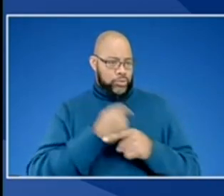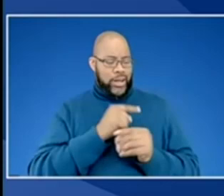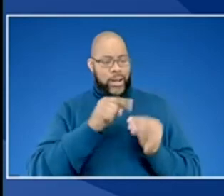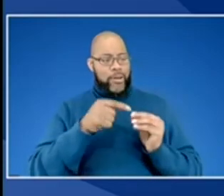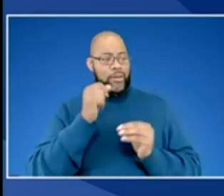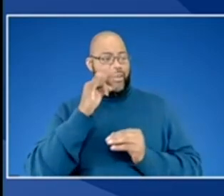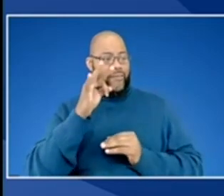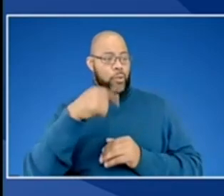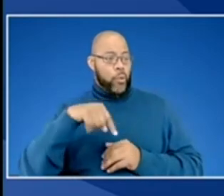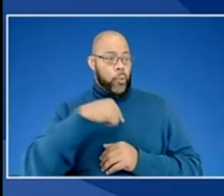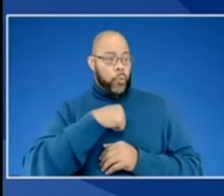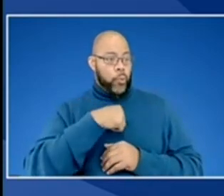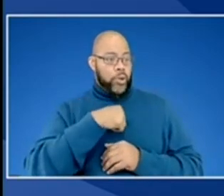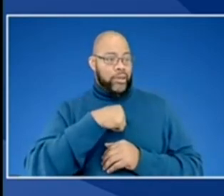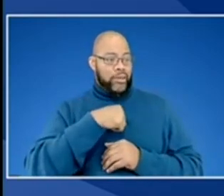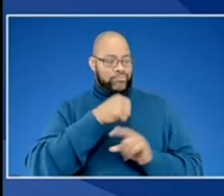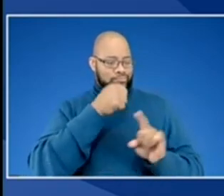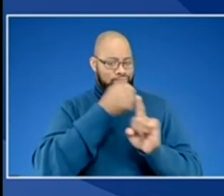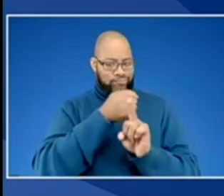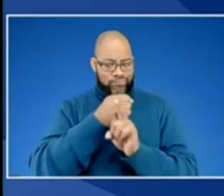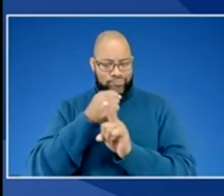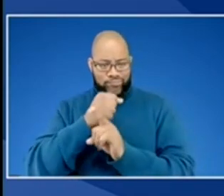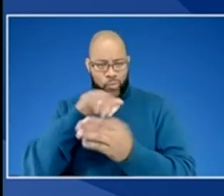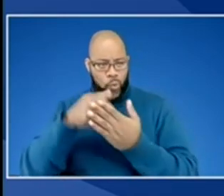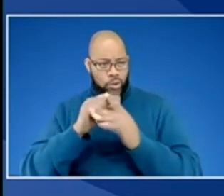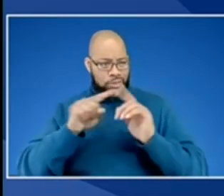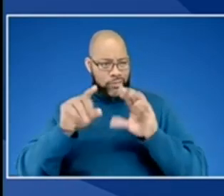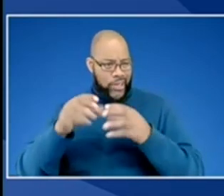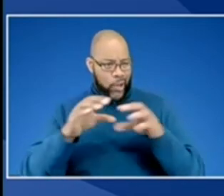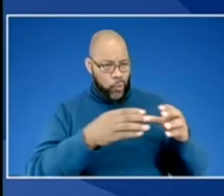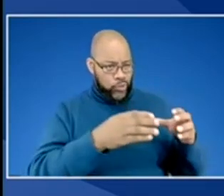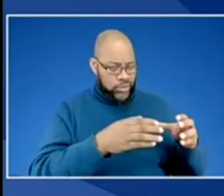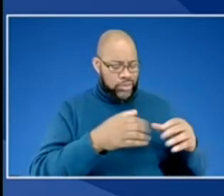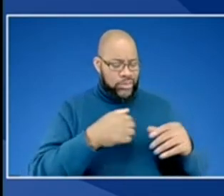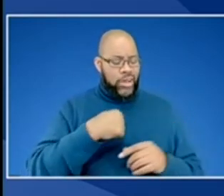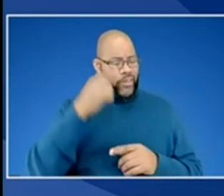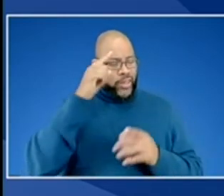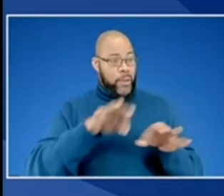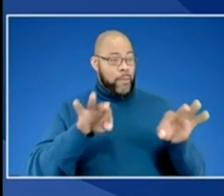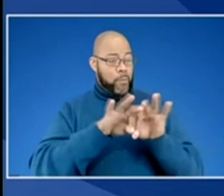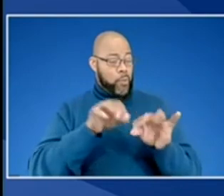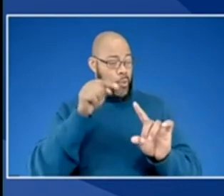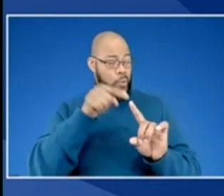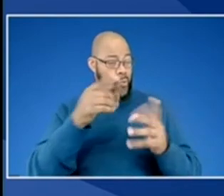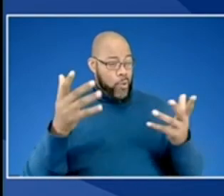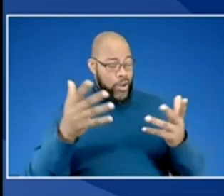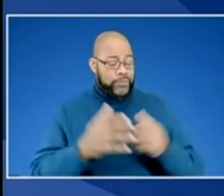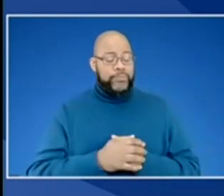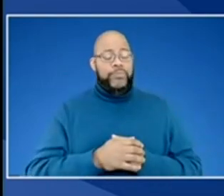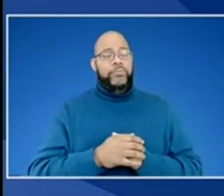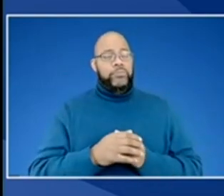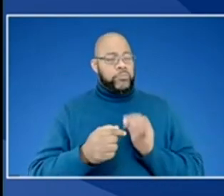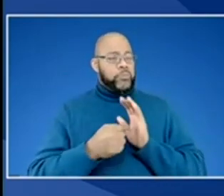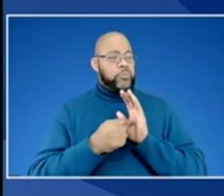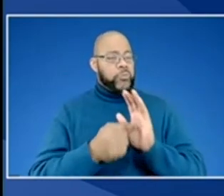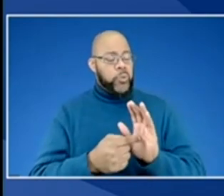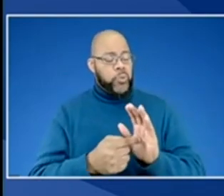effectively hit all real hardship categories. I think it's important to point out and reflect here on overlapping